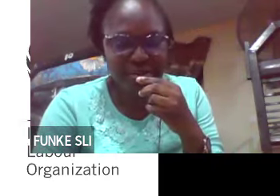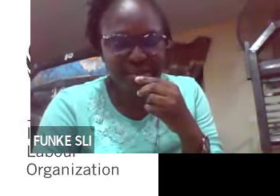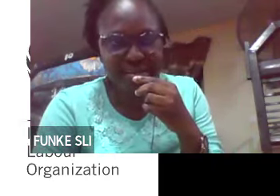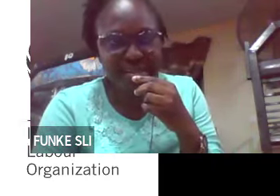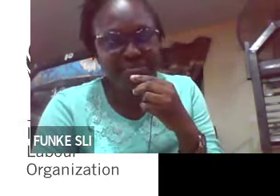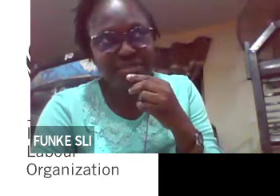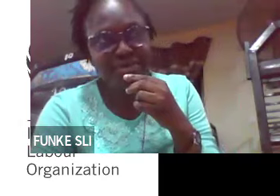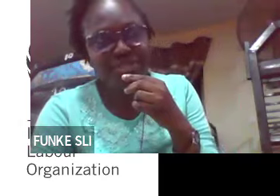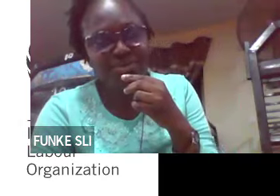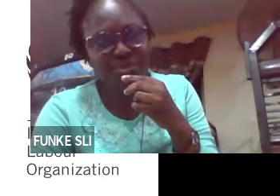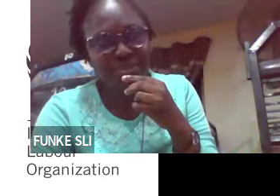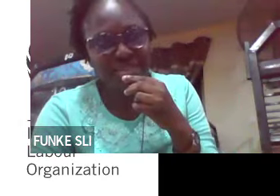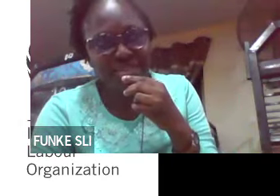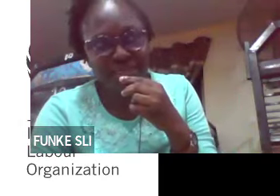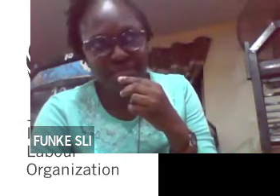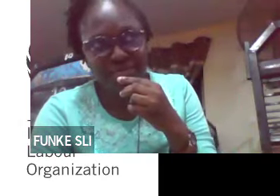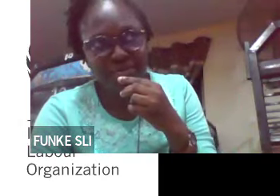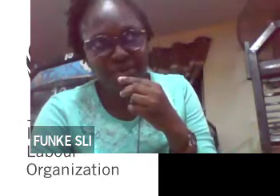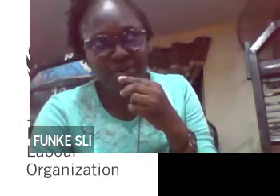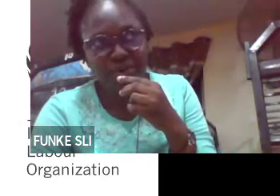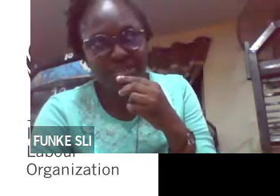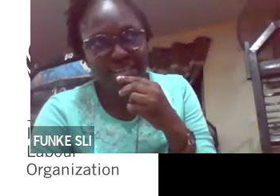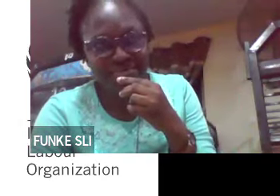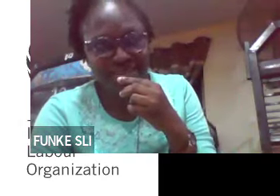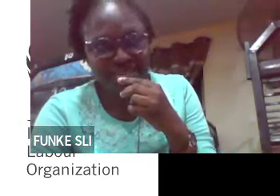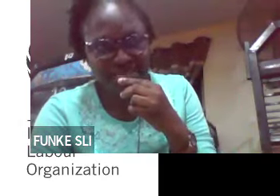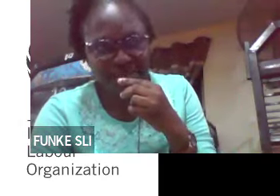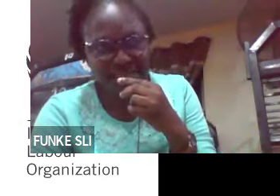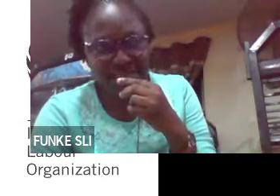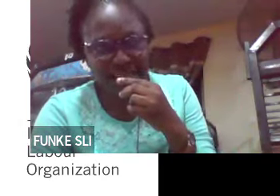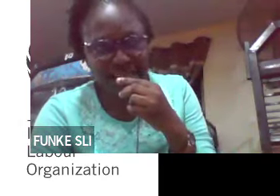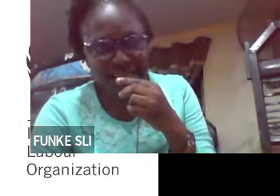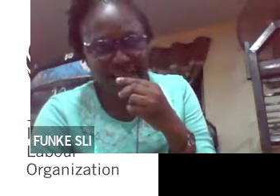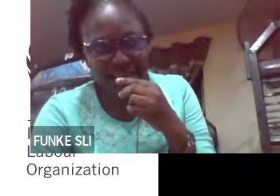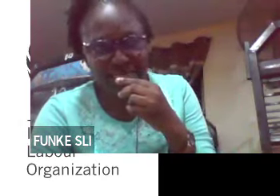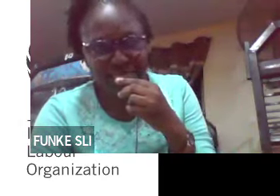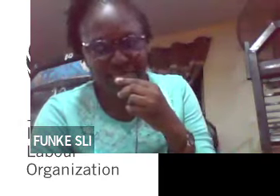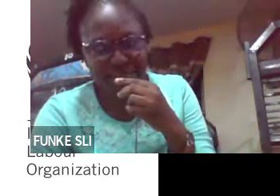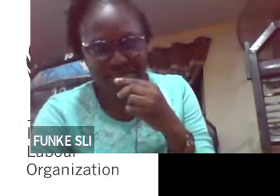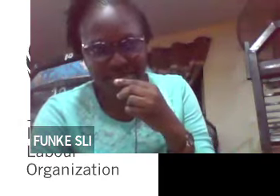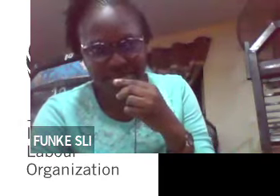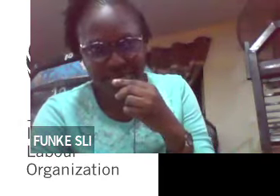that if it's possible to create a platform for the deaf participants and myself.